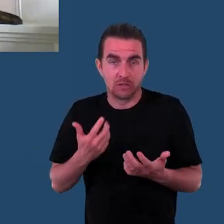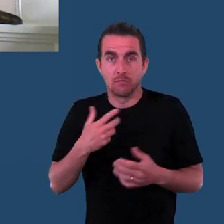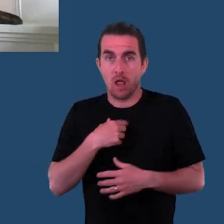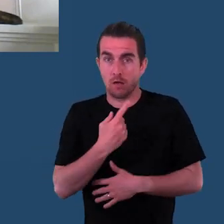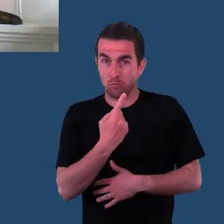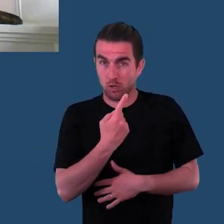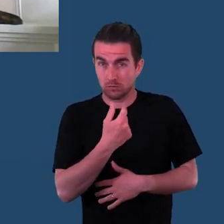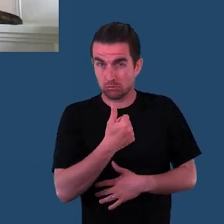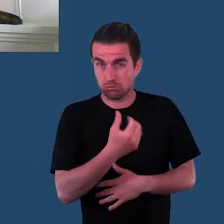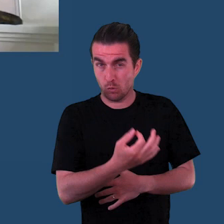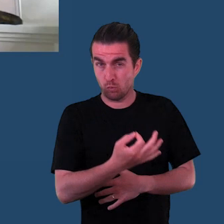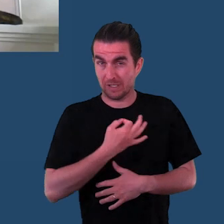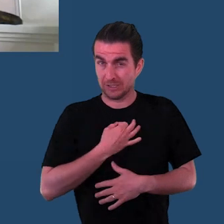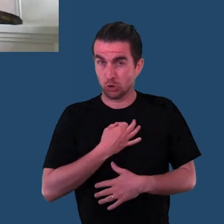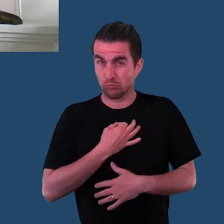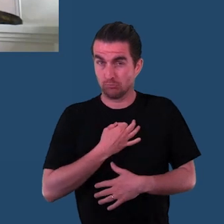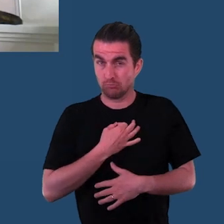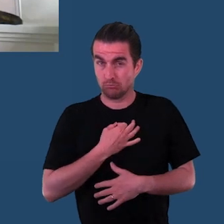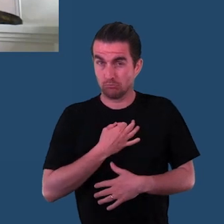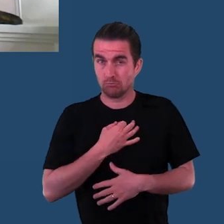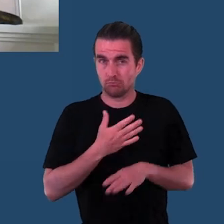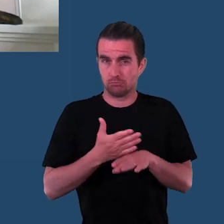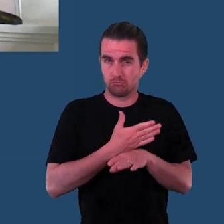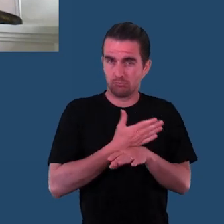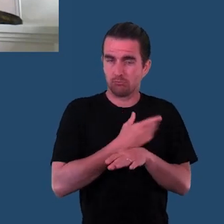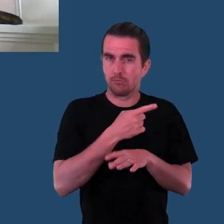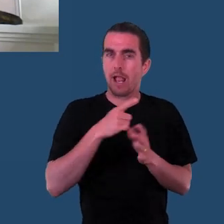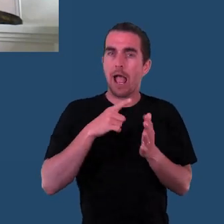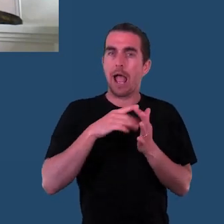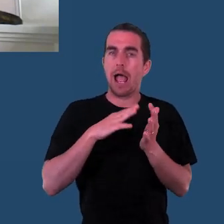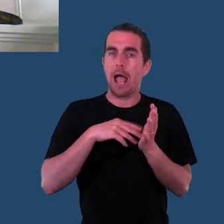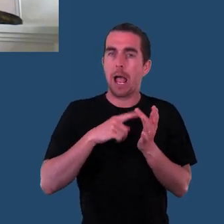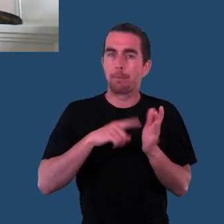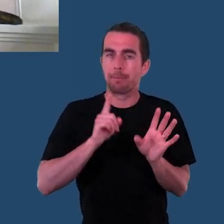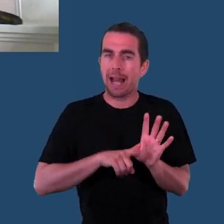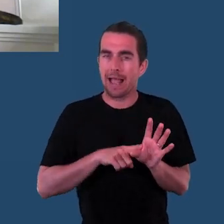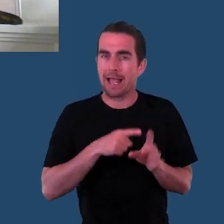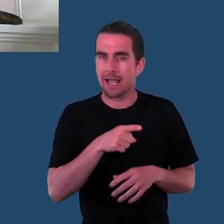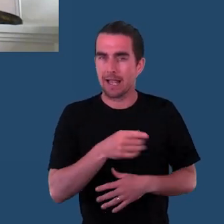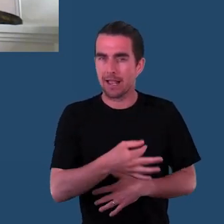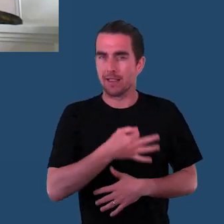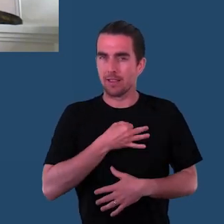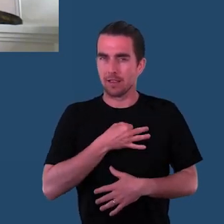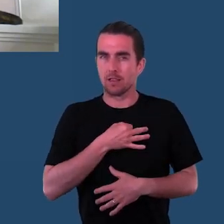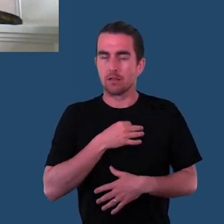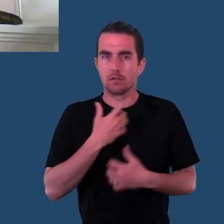but we did have one really brilliant question come in a bit earlier from one of our viewers, Emily,